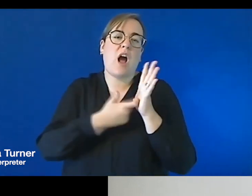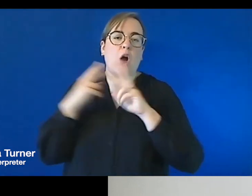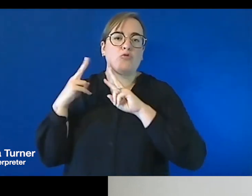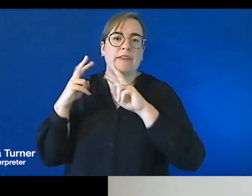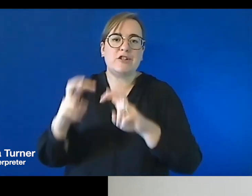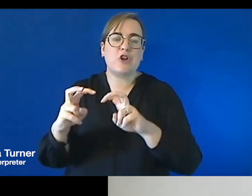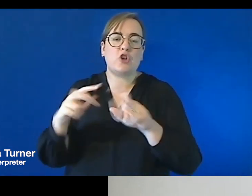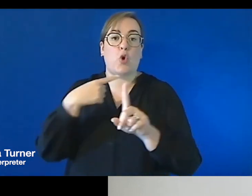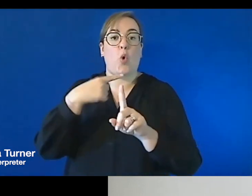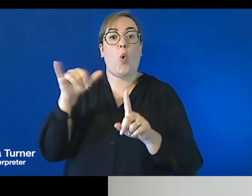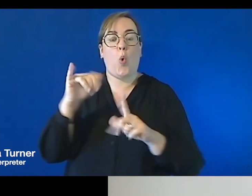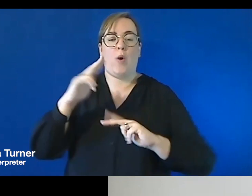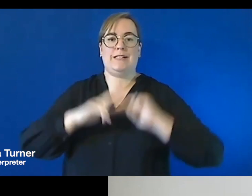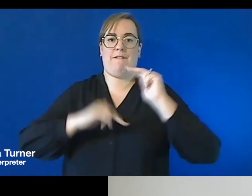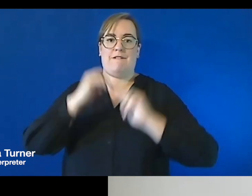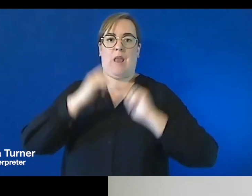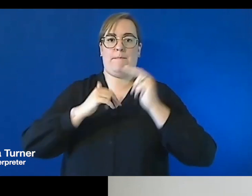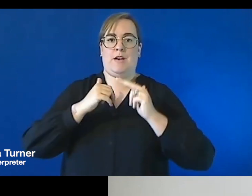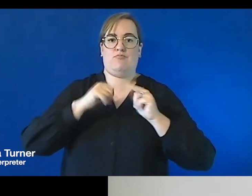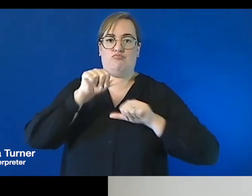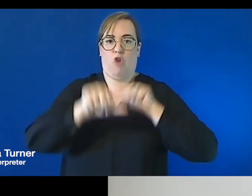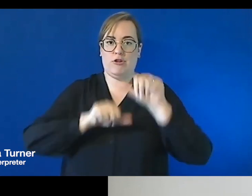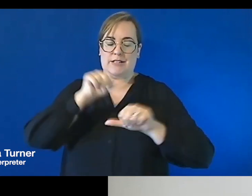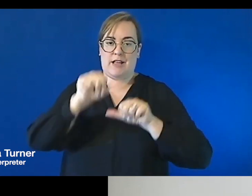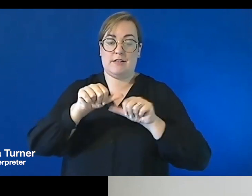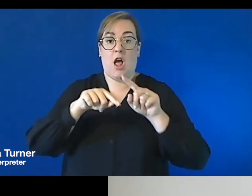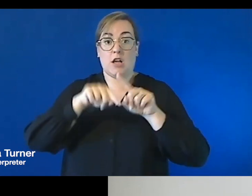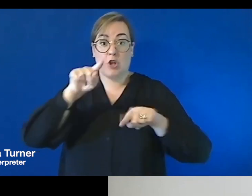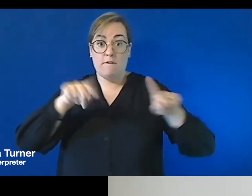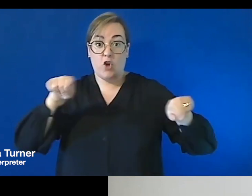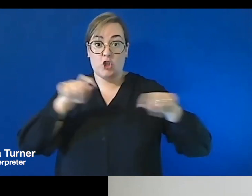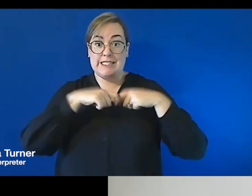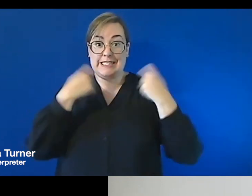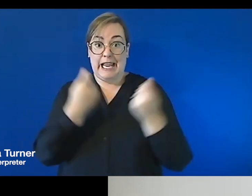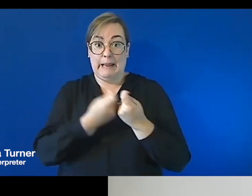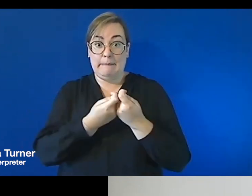when we have a diverse teams we are not able to create products focus on particular